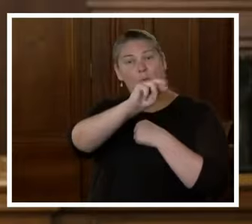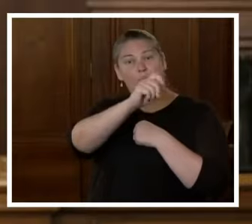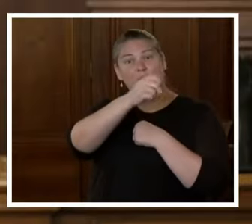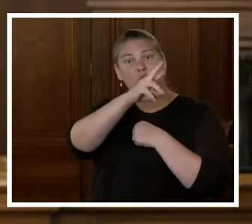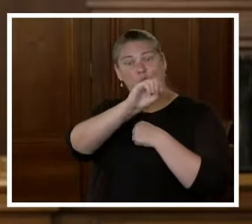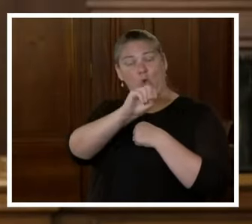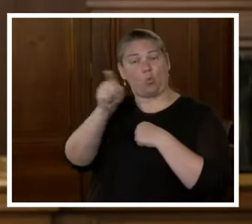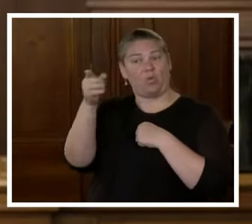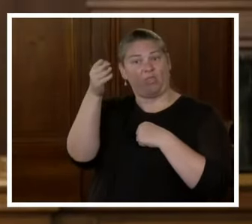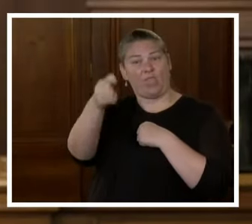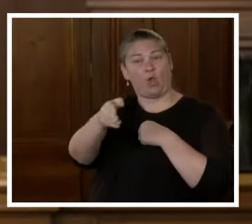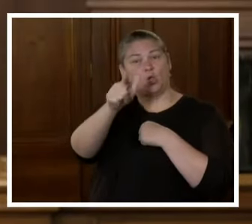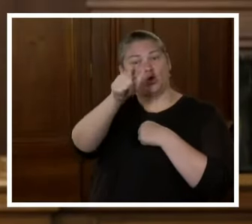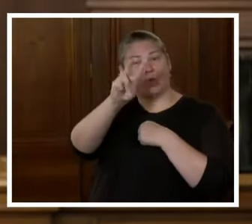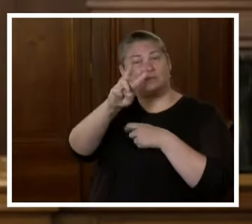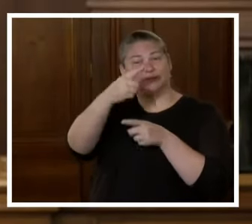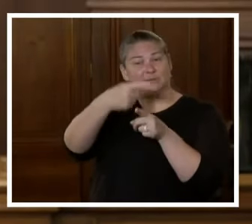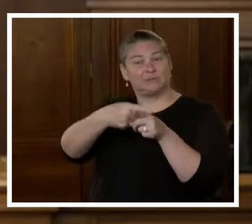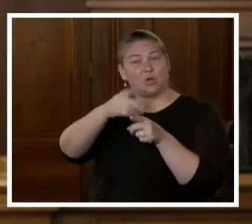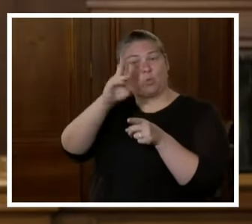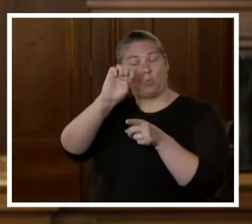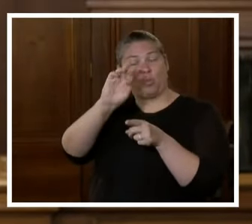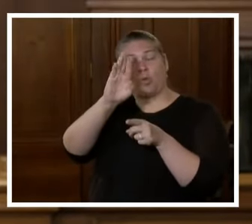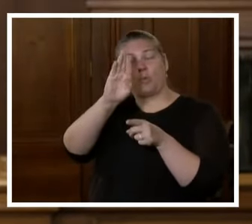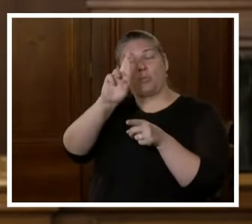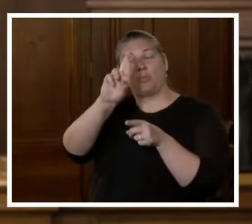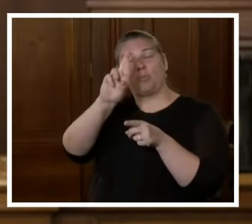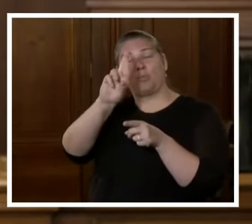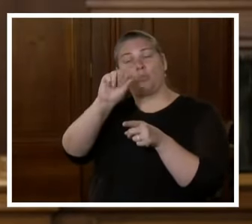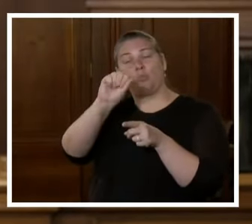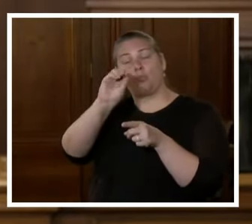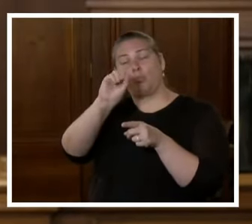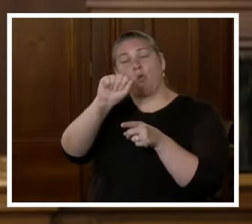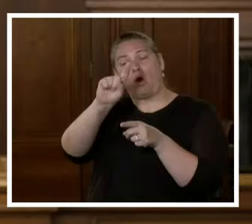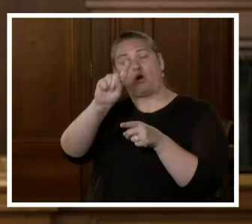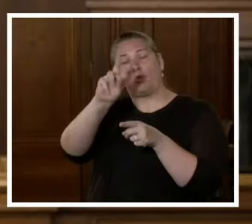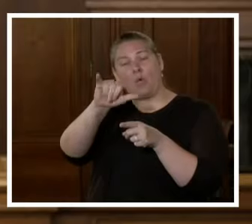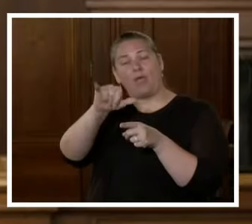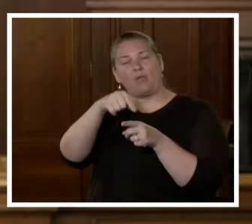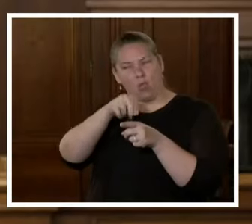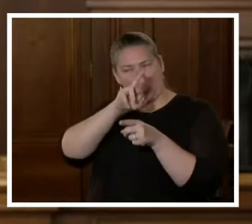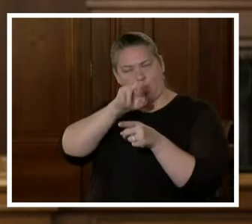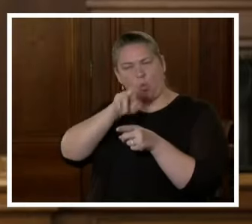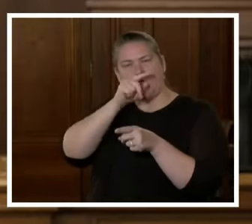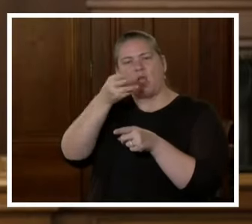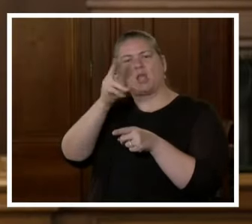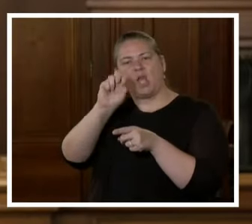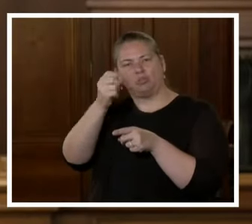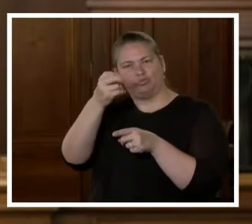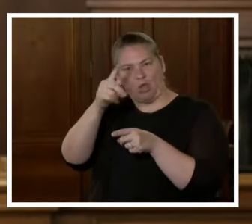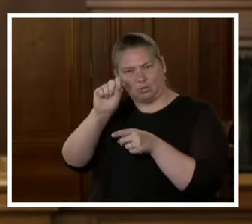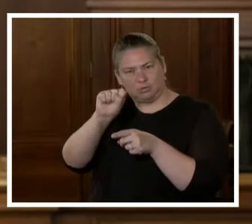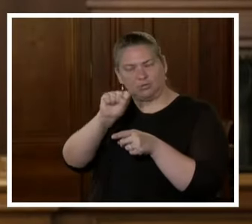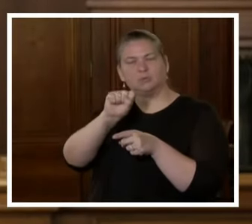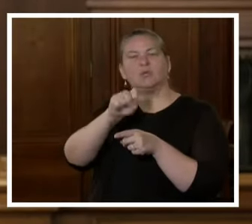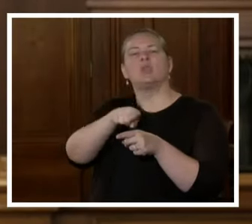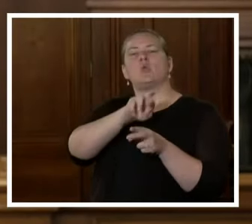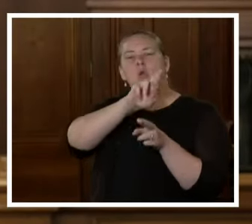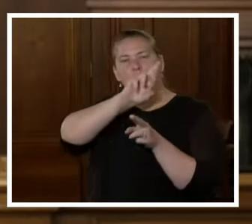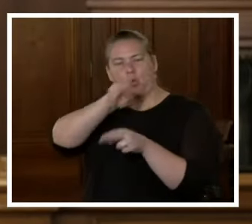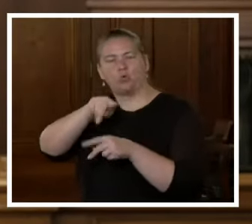IDENTIFIED THAT WE BELIEVE,